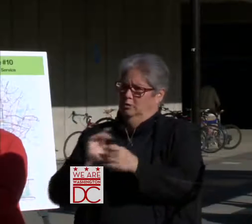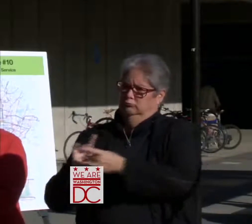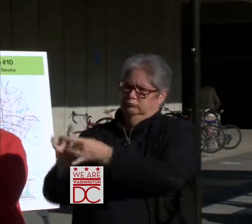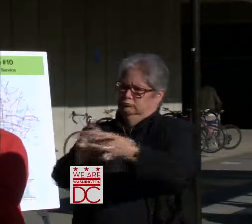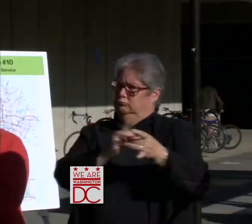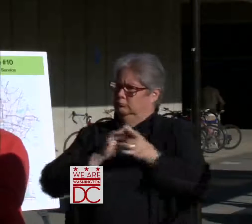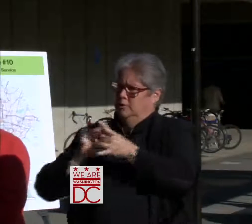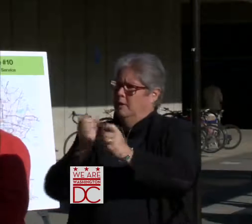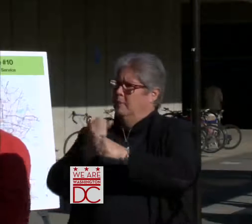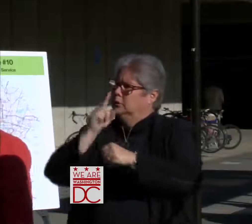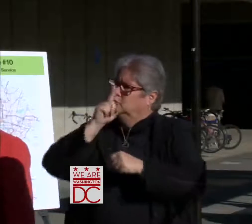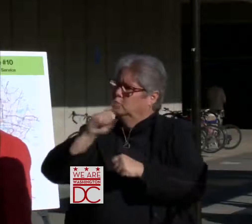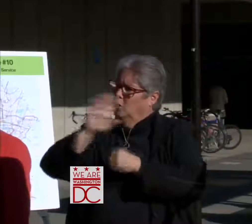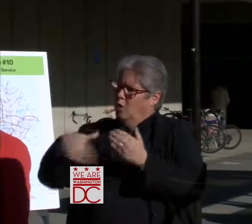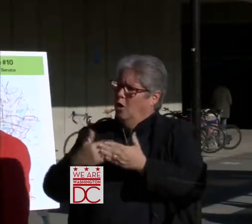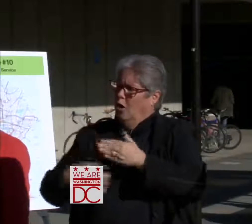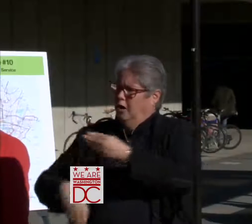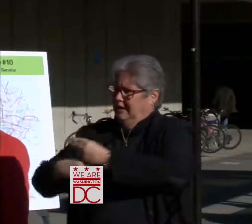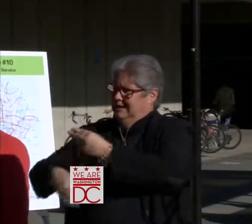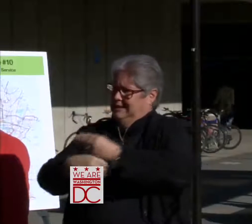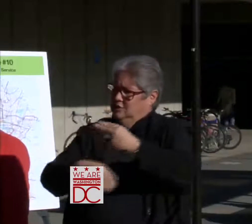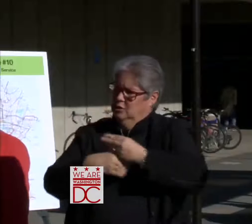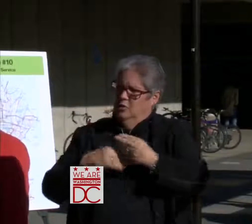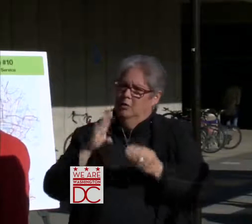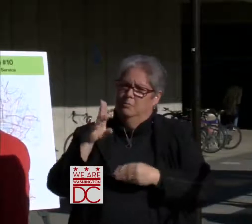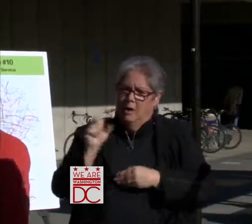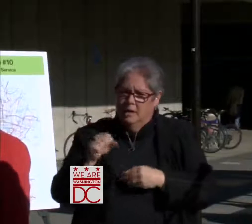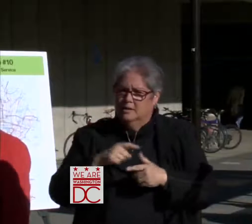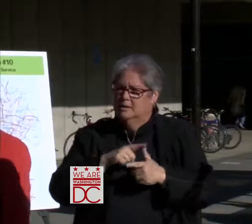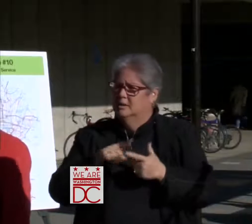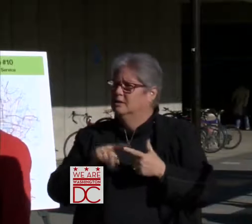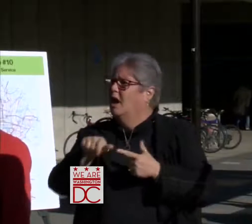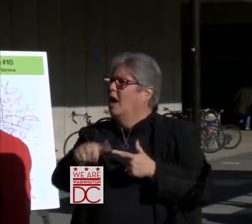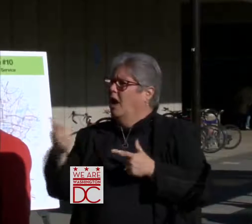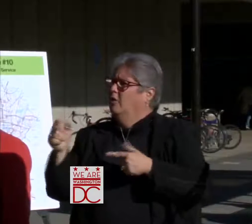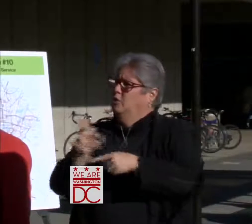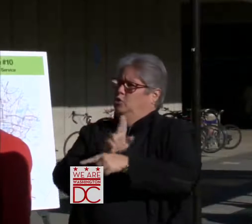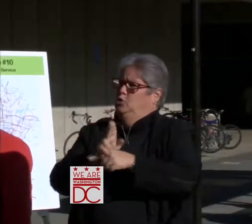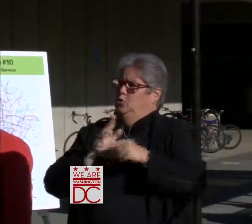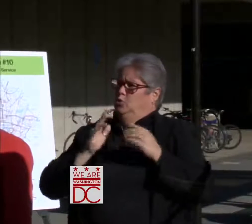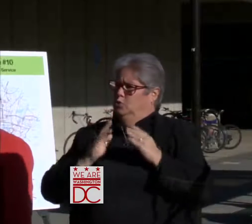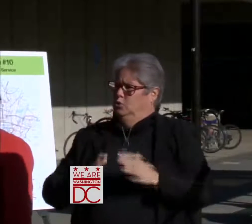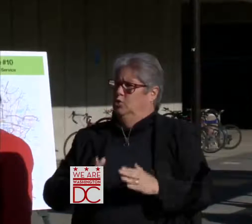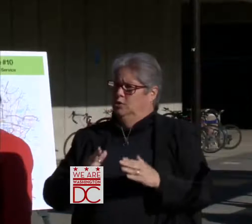ENSURE THAT ALL ADDITIONAL BUSES AND OTHER USERS OF THE